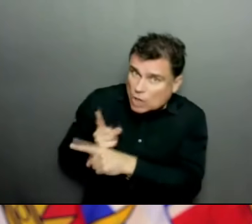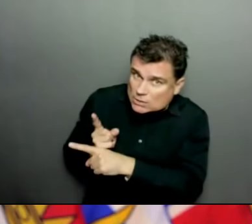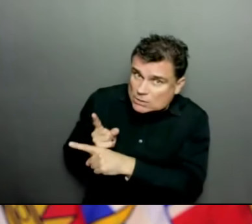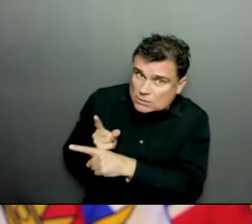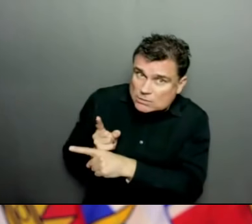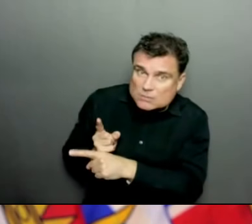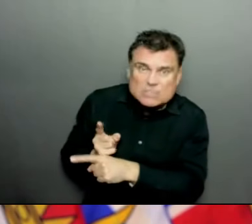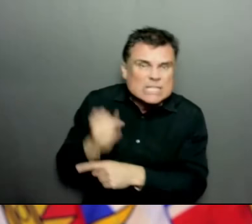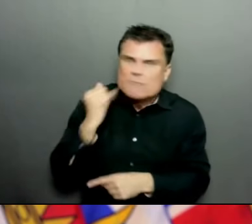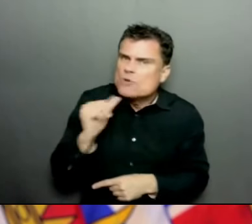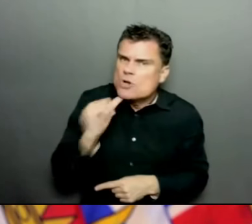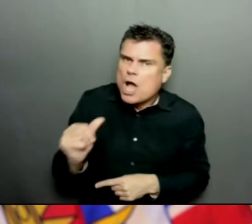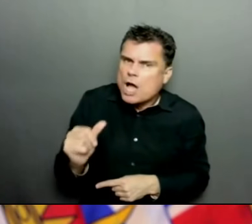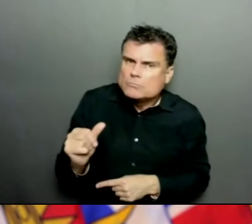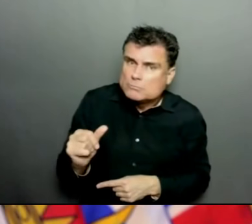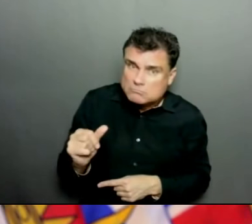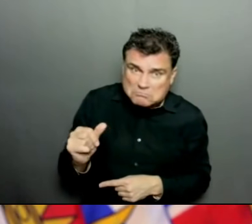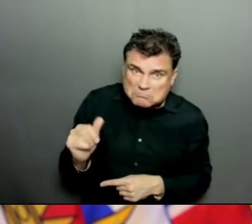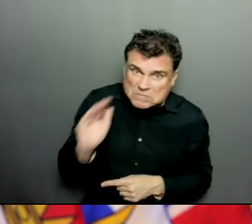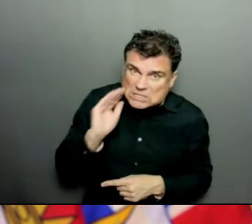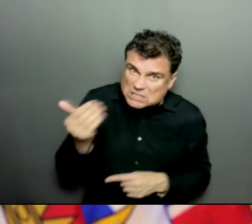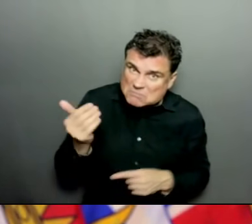officers will take a little bit of time to respond.